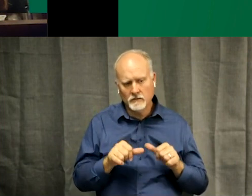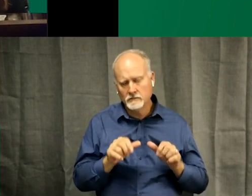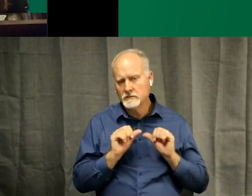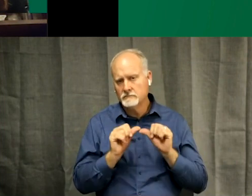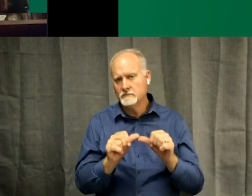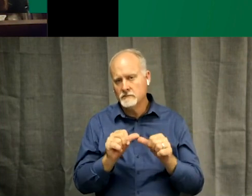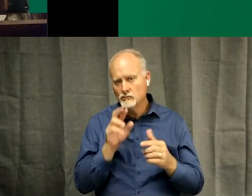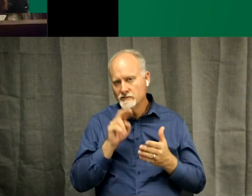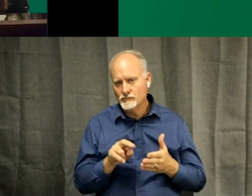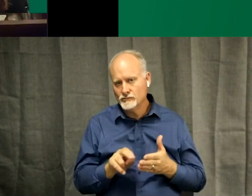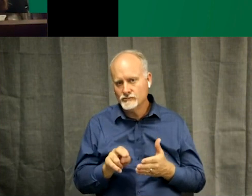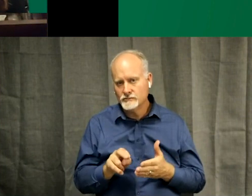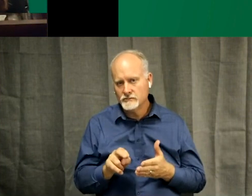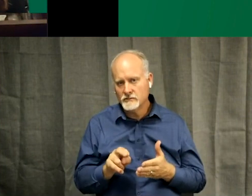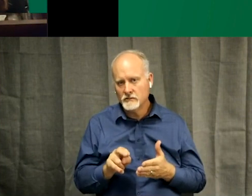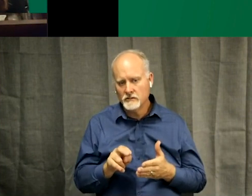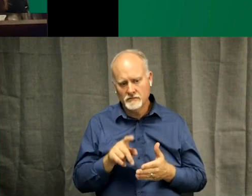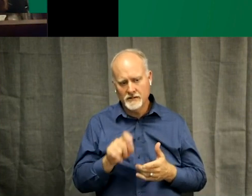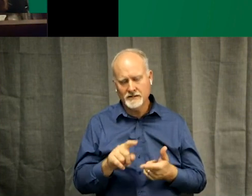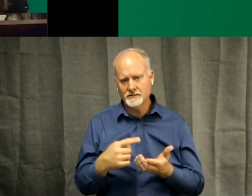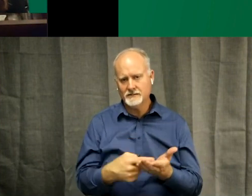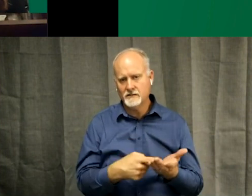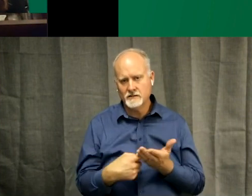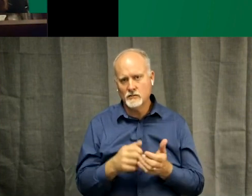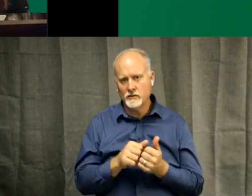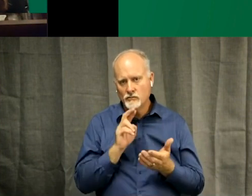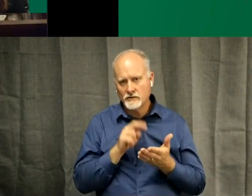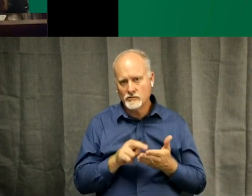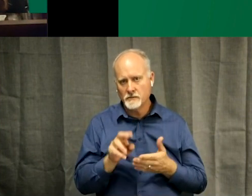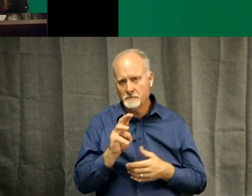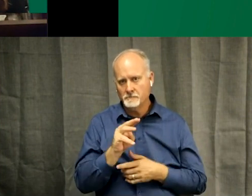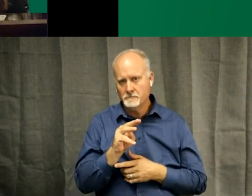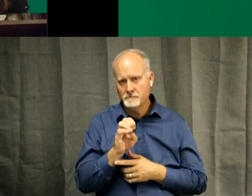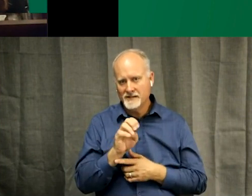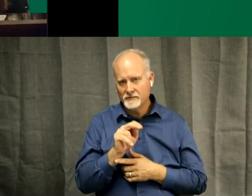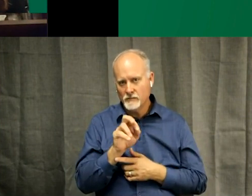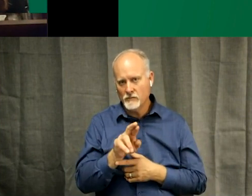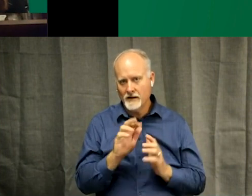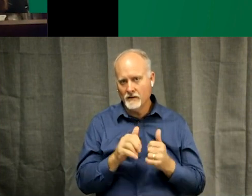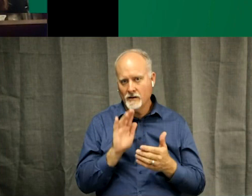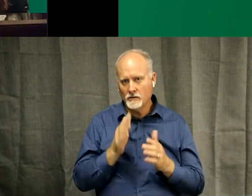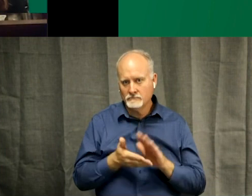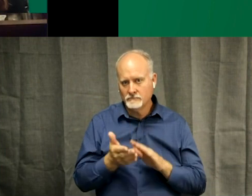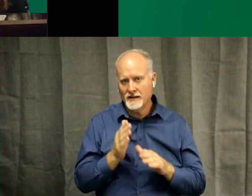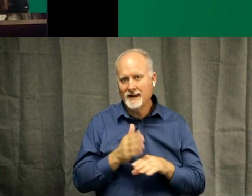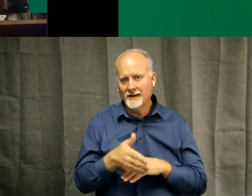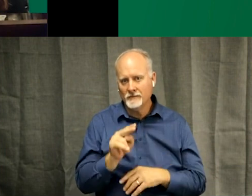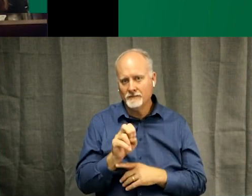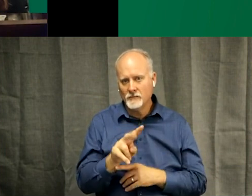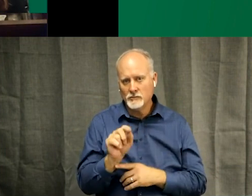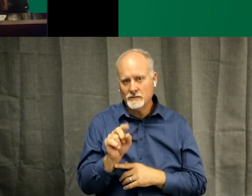will have to be uh discussed with your research mentor how that will proceed after november 20th